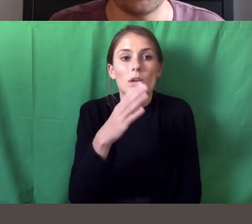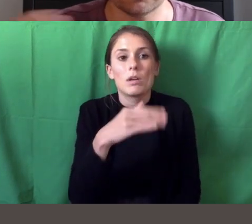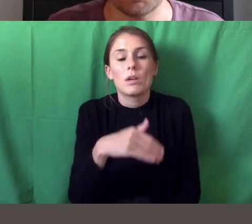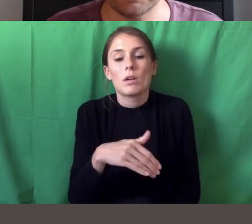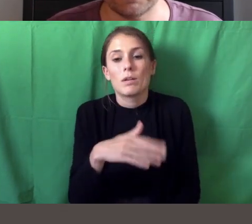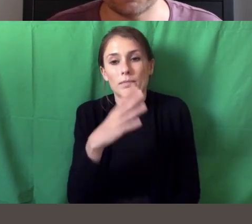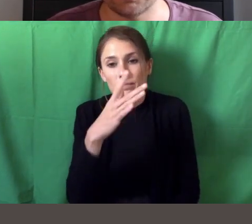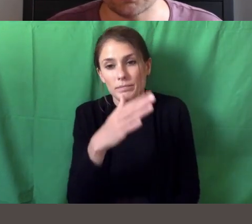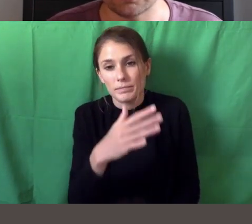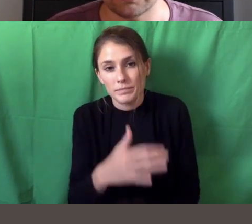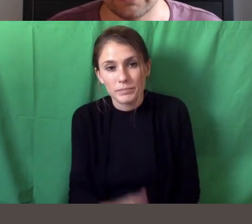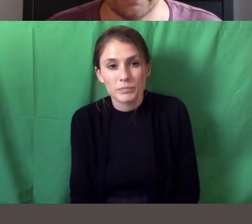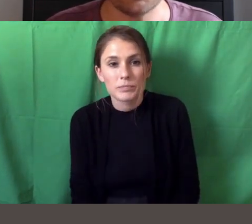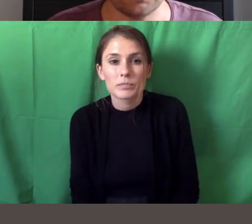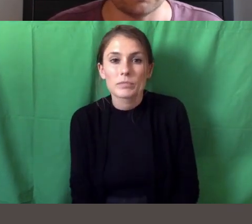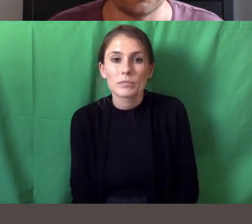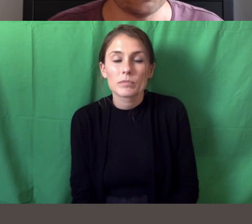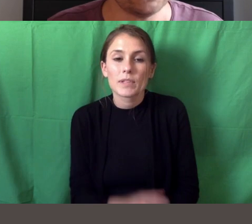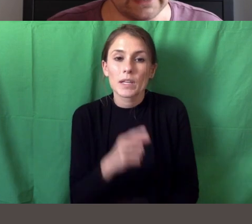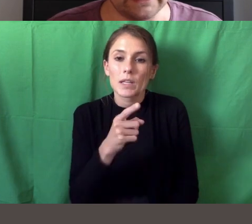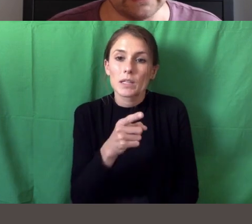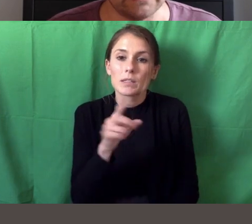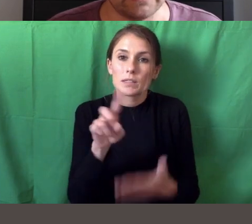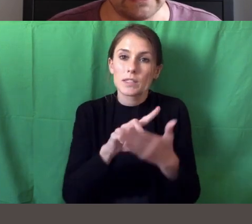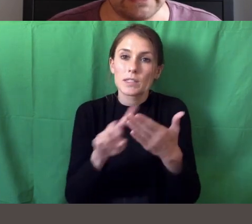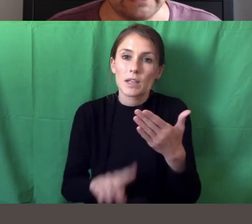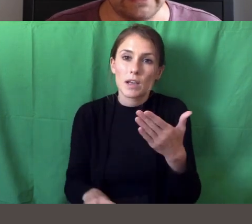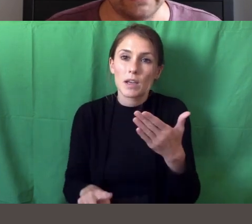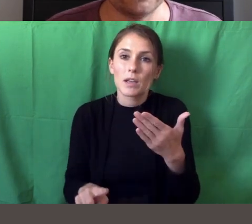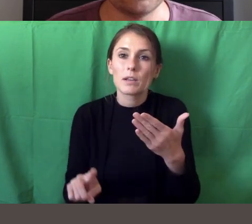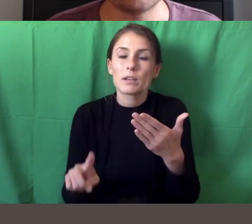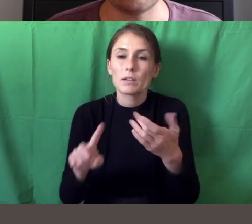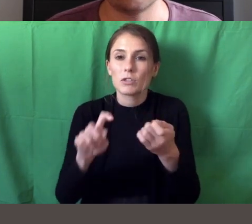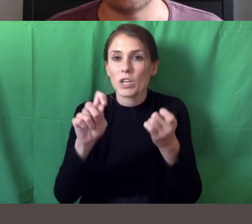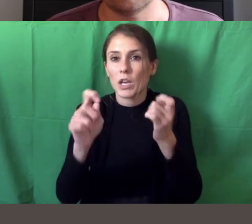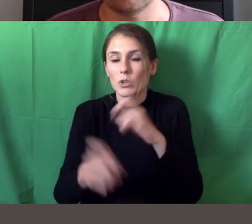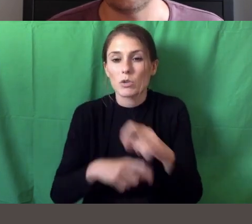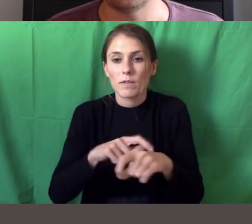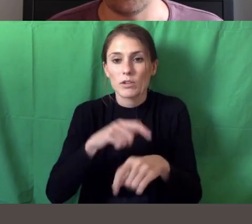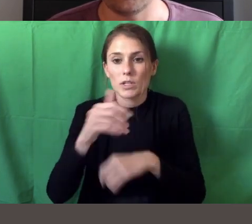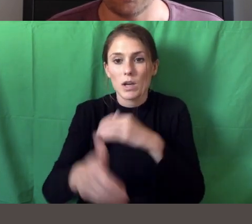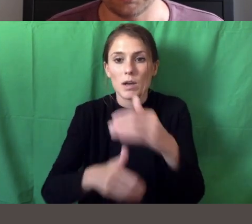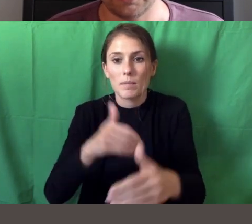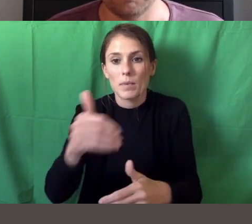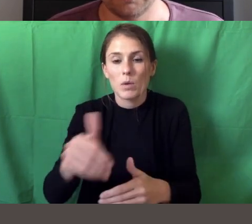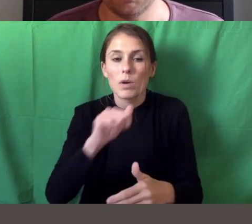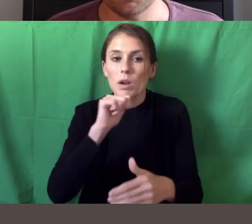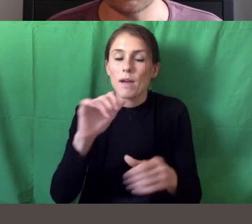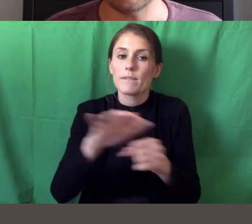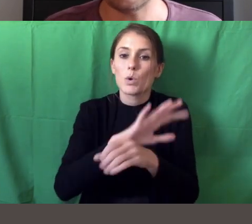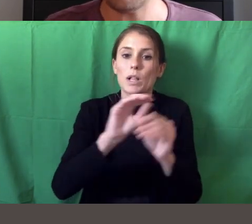management. An execute module for command execution. And so on. You get the idea. And this design